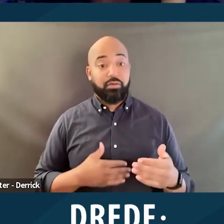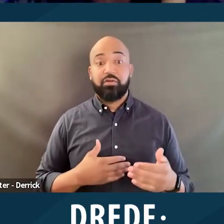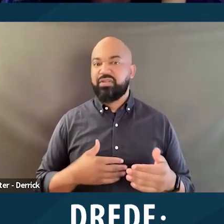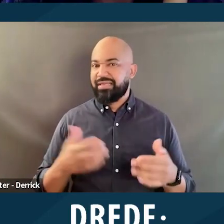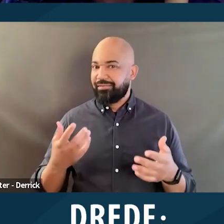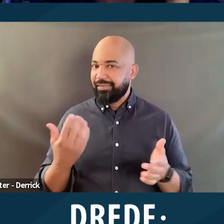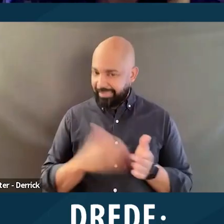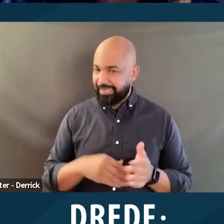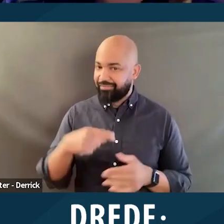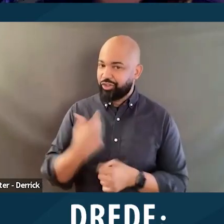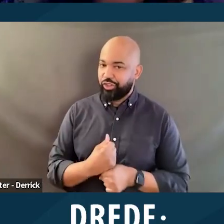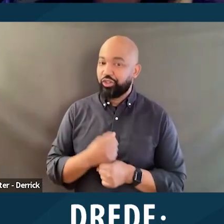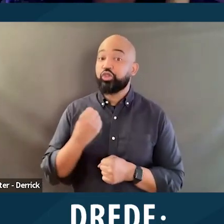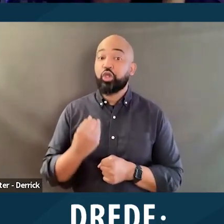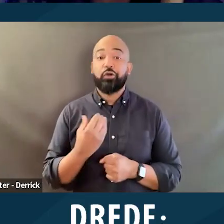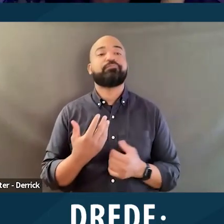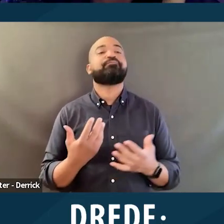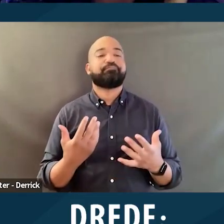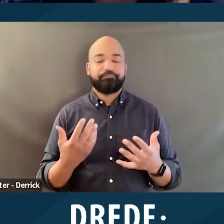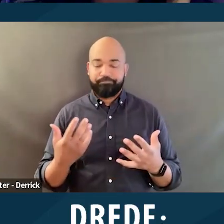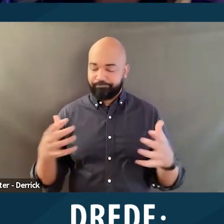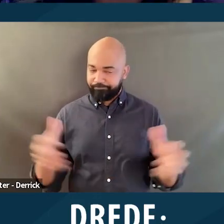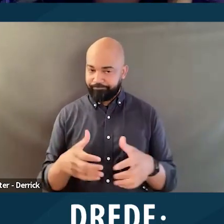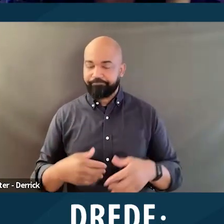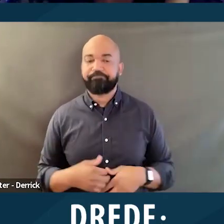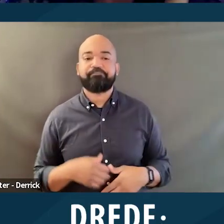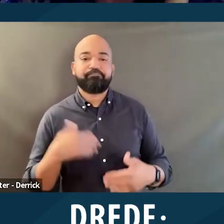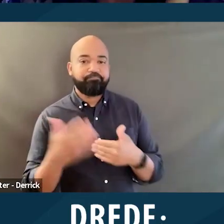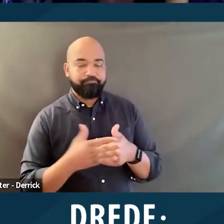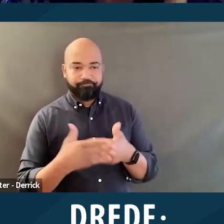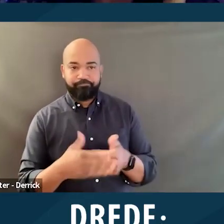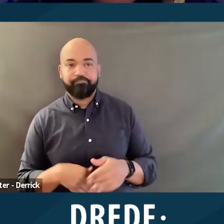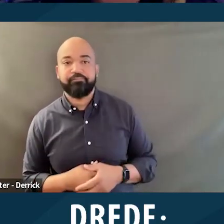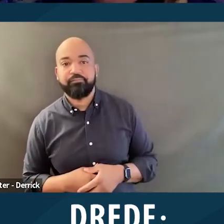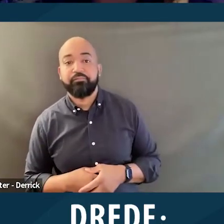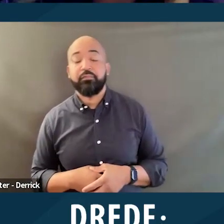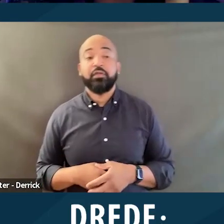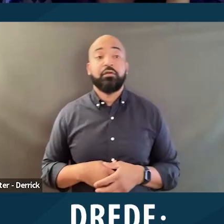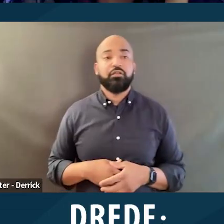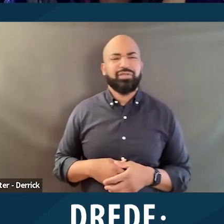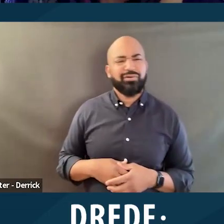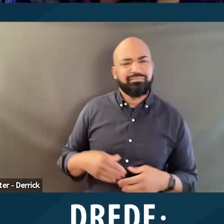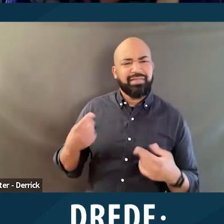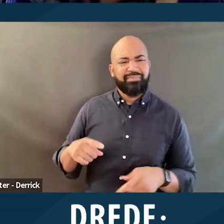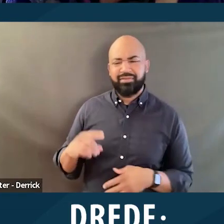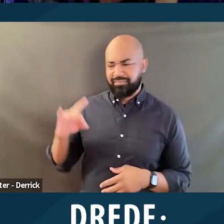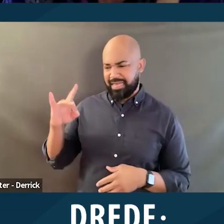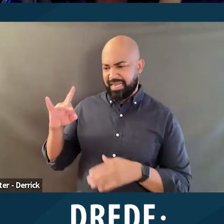you know ‑‑ we're bringing the band back together, we've got to do this again this year. Next slide.